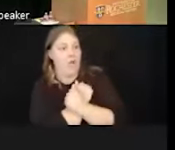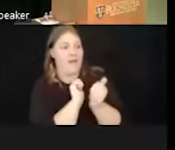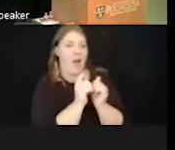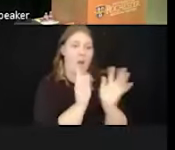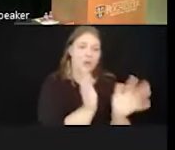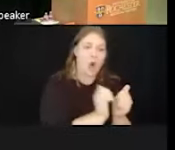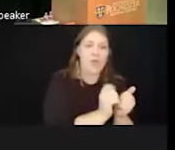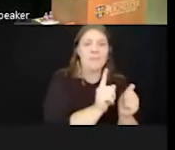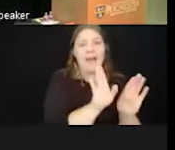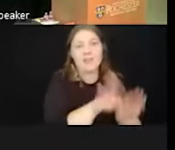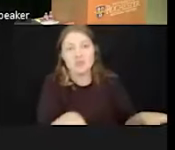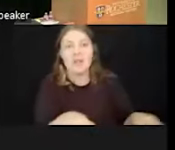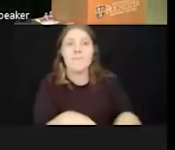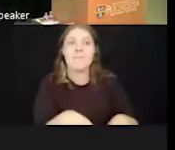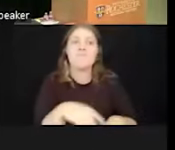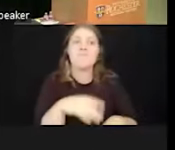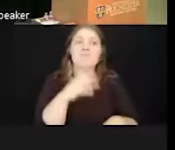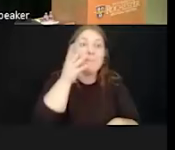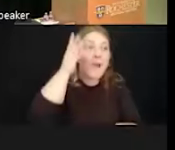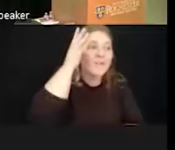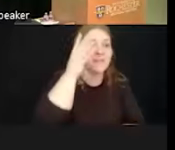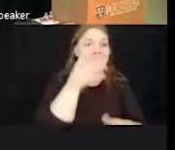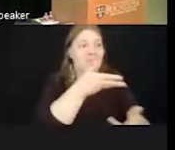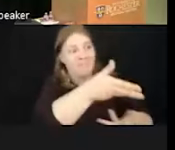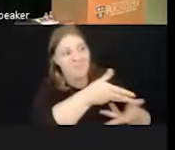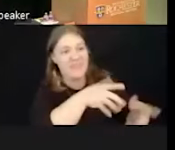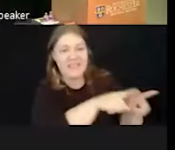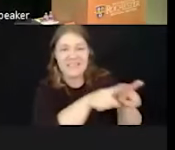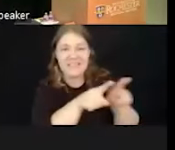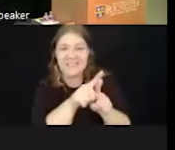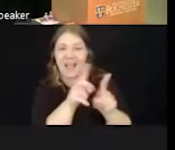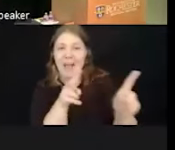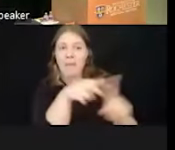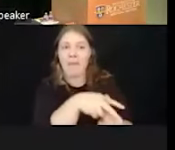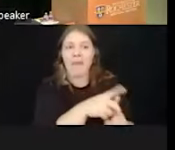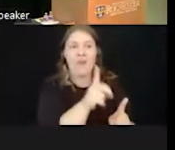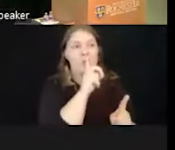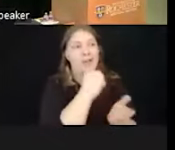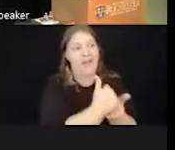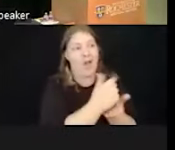parents um I think a lot of times that's going to help to really um impact whether or not that